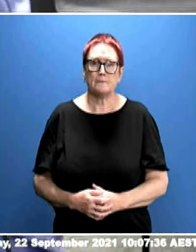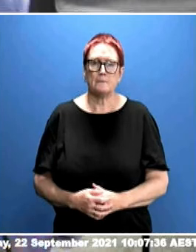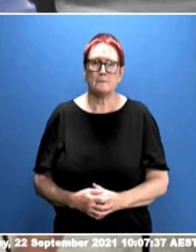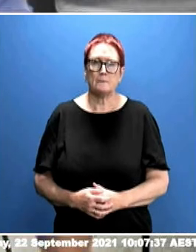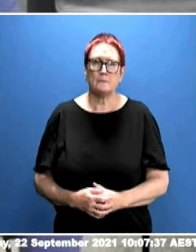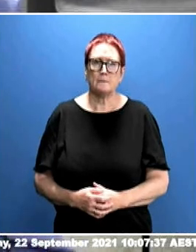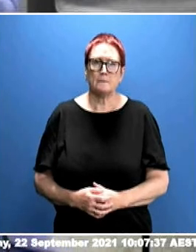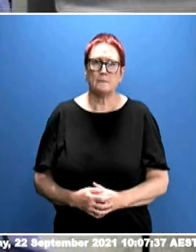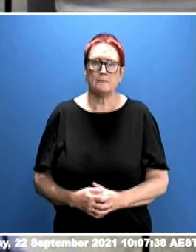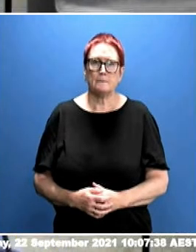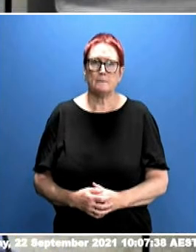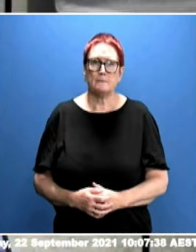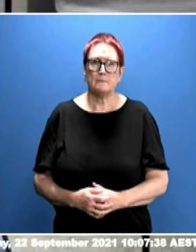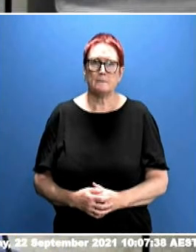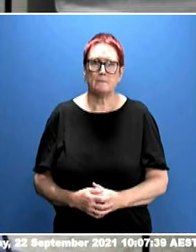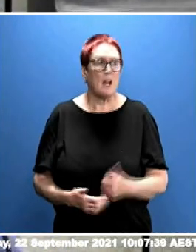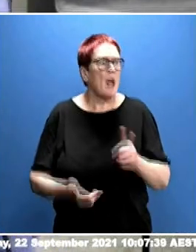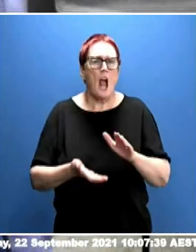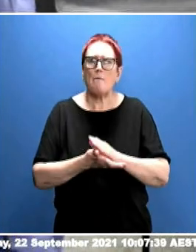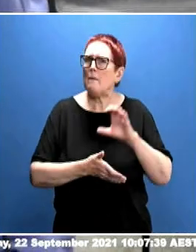there is some comfort to hear what Senior Counsel has just said,